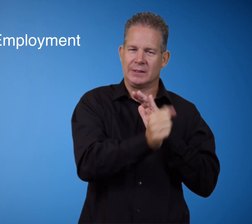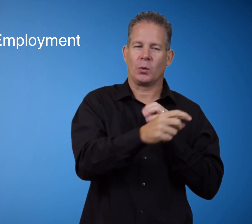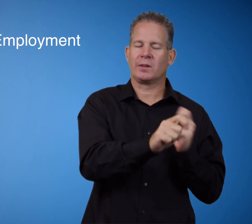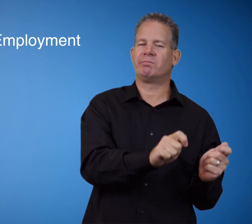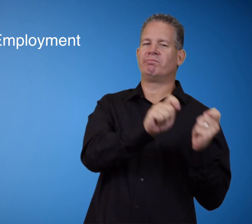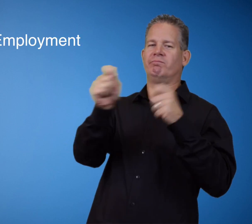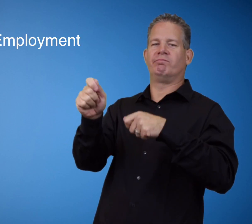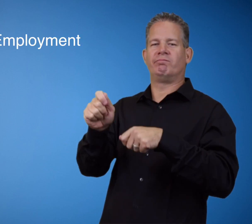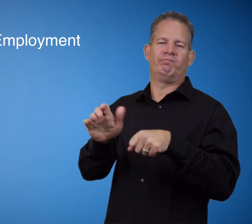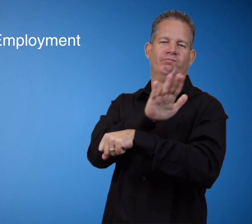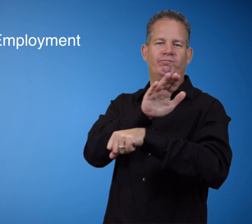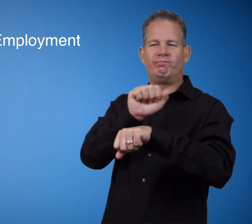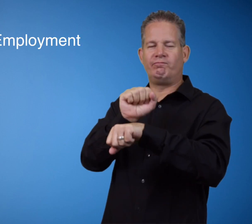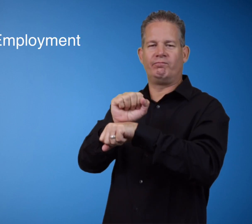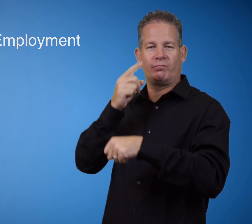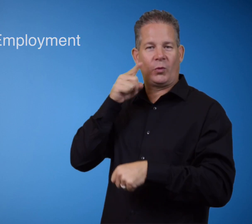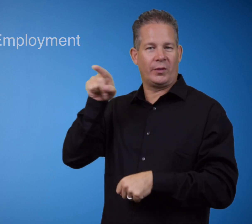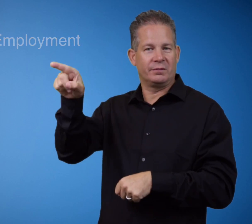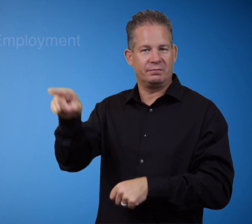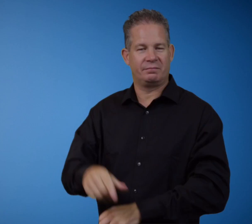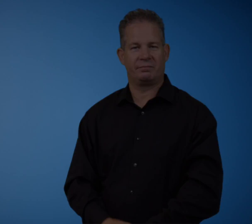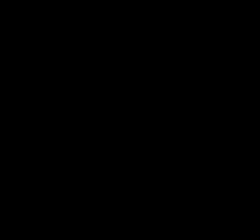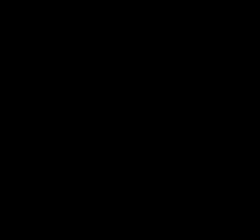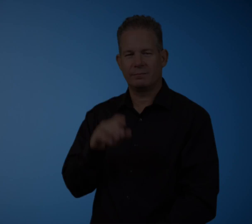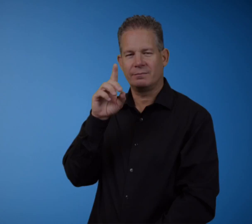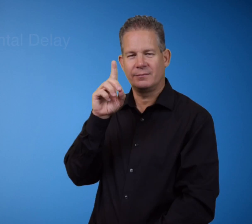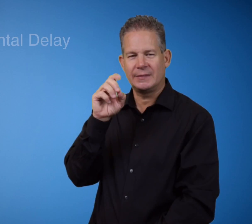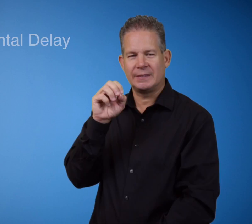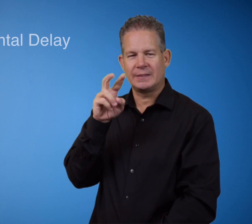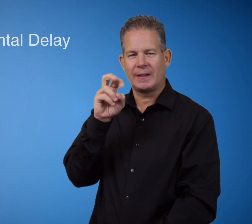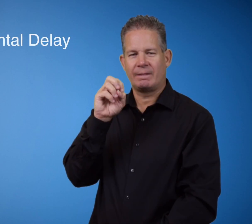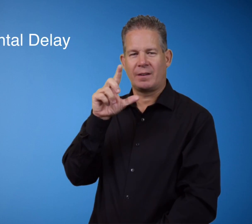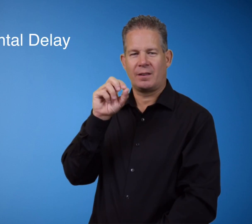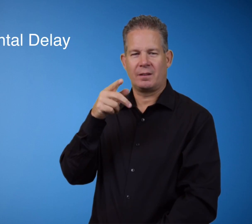so that they can contribute to the business.